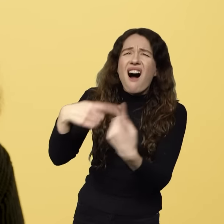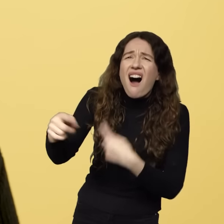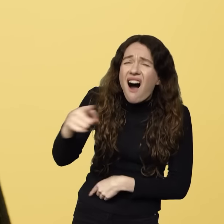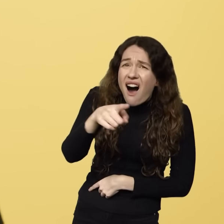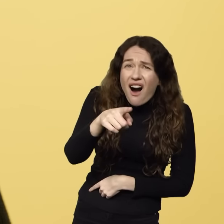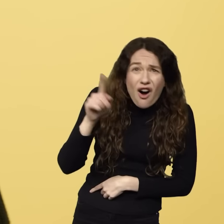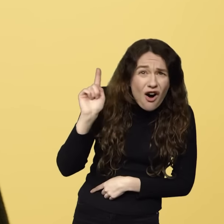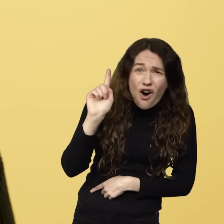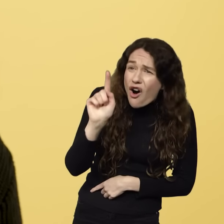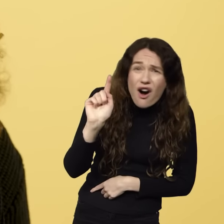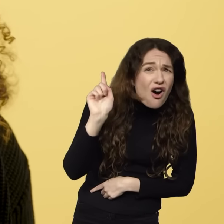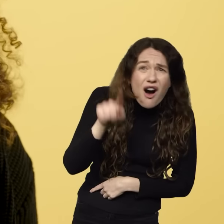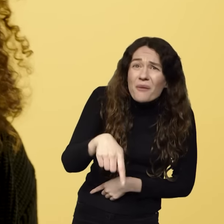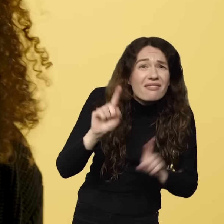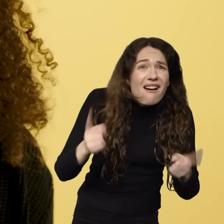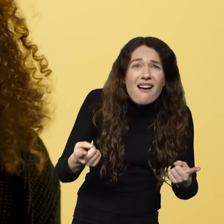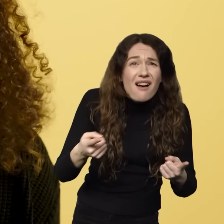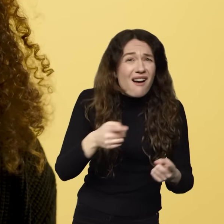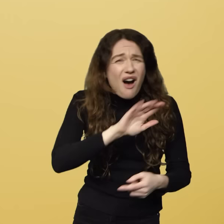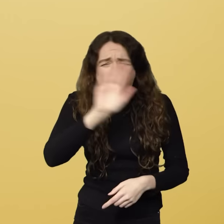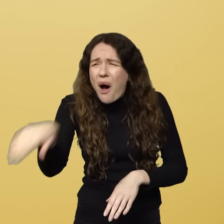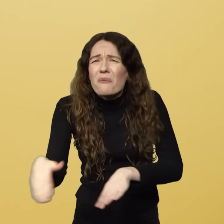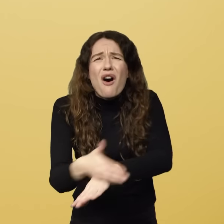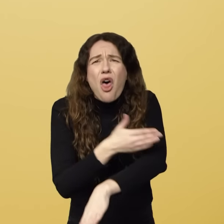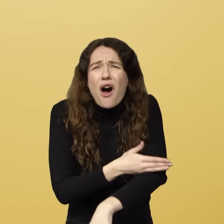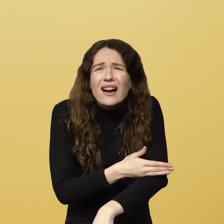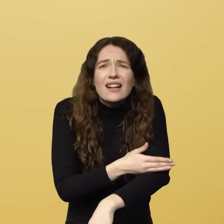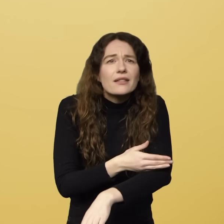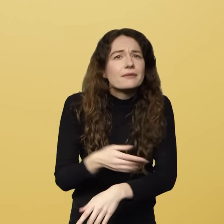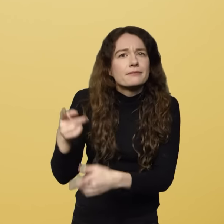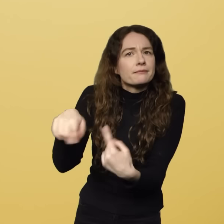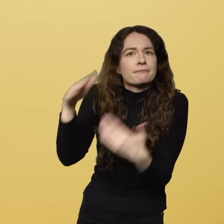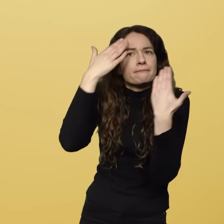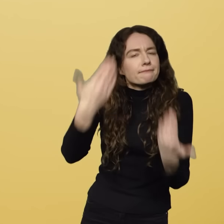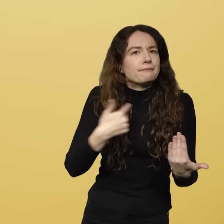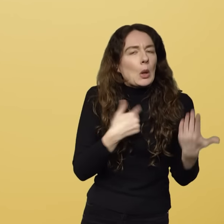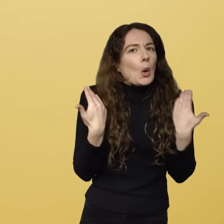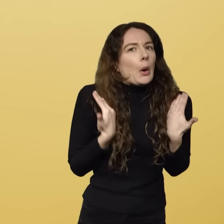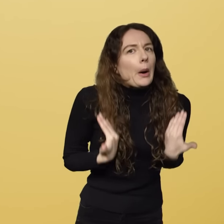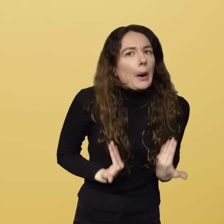I get like really tired. Then the next day I'm out of it for the whole day and then I feel like I've wasted a day and I haven't been productive.